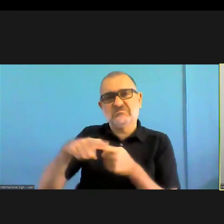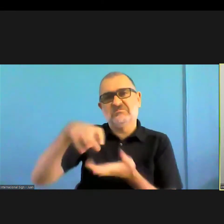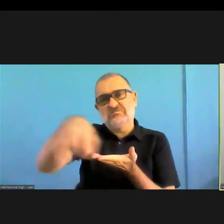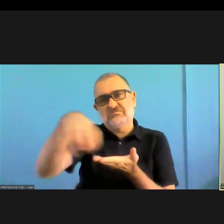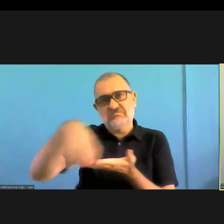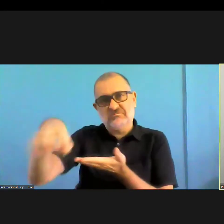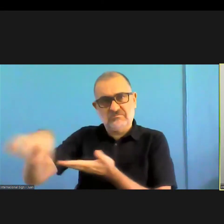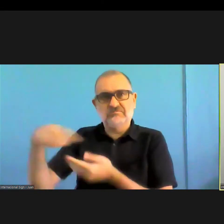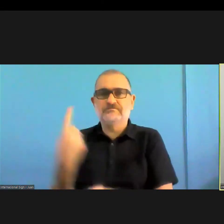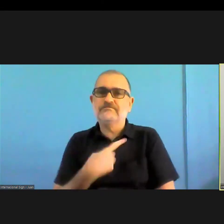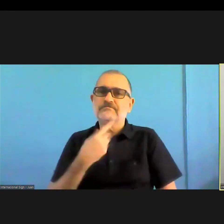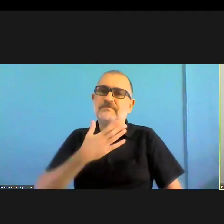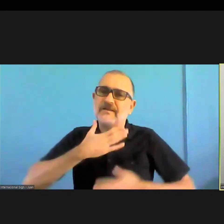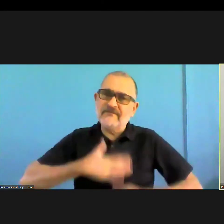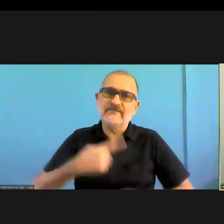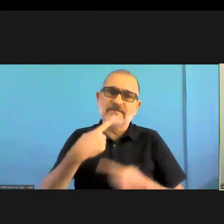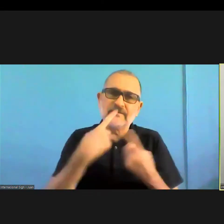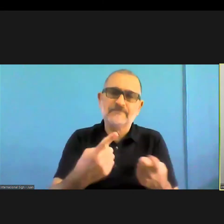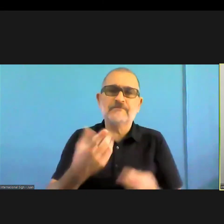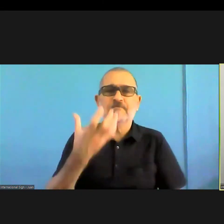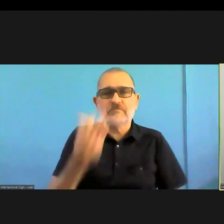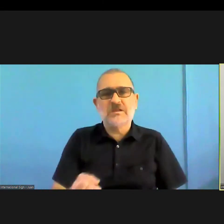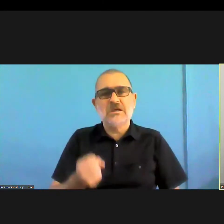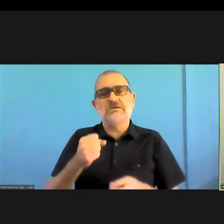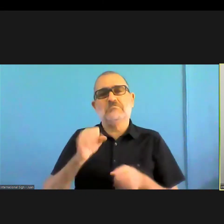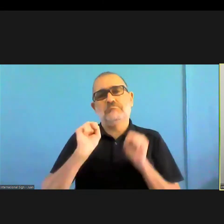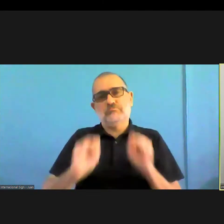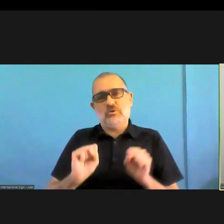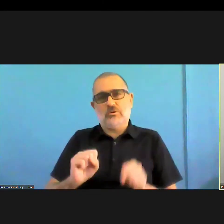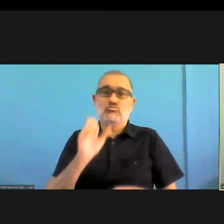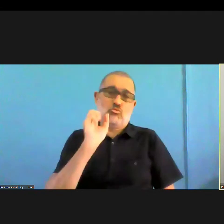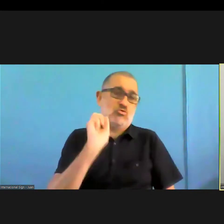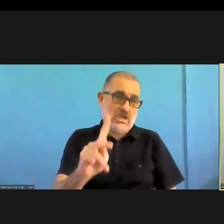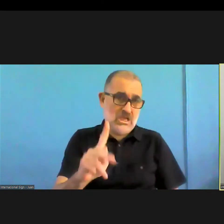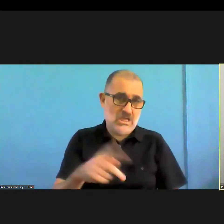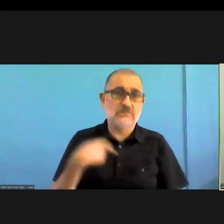And I look forward to hearing from you , so we can discuss other experiences we have